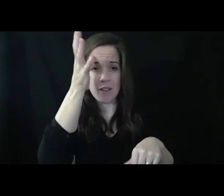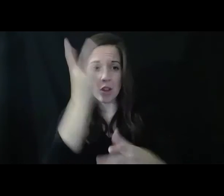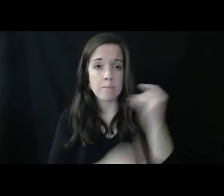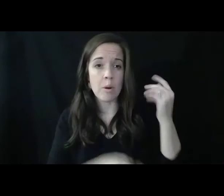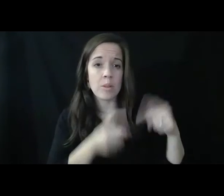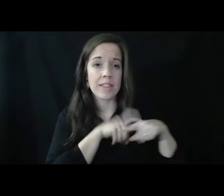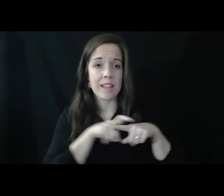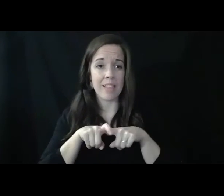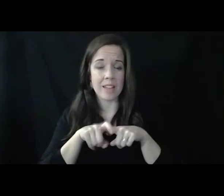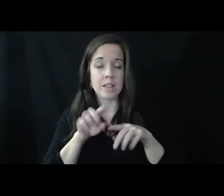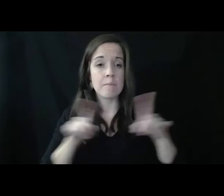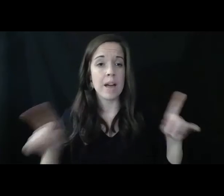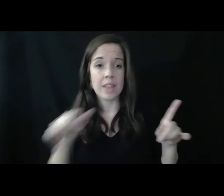but they were not in the closet together.